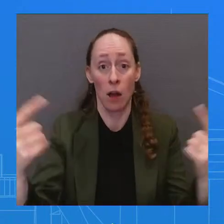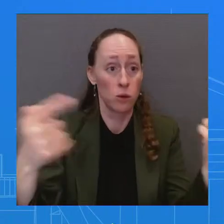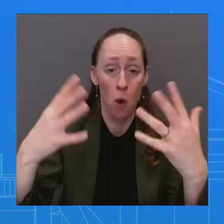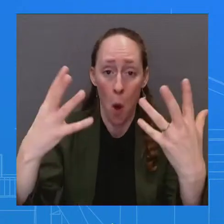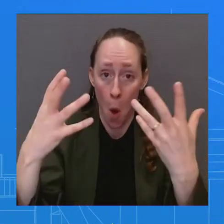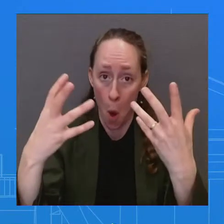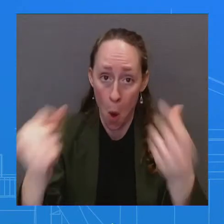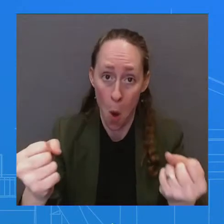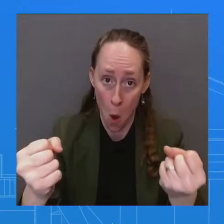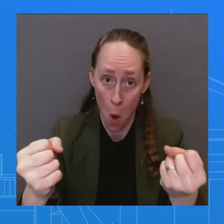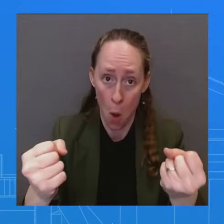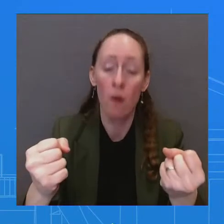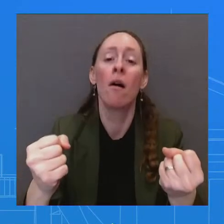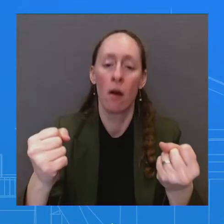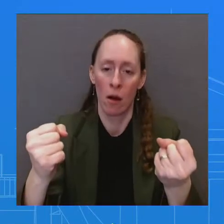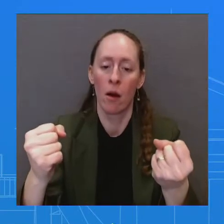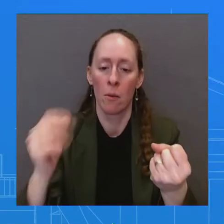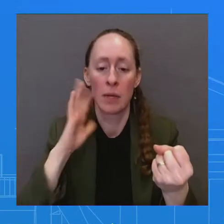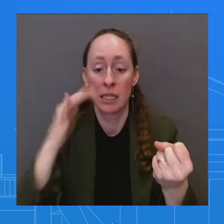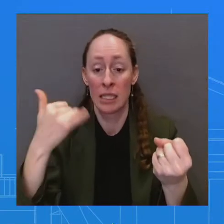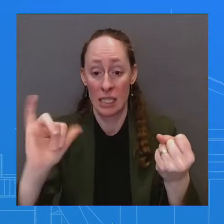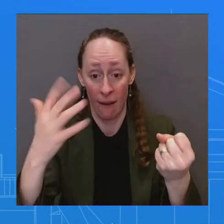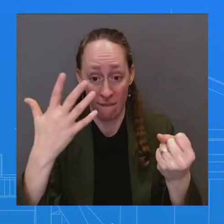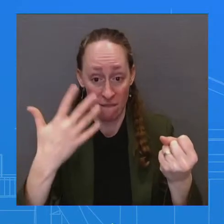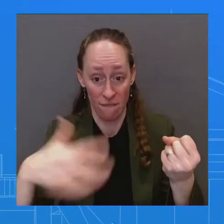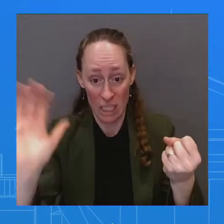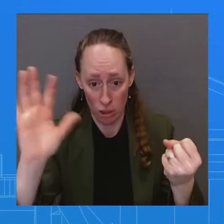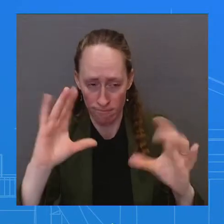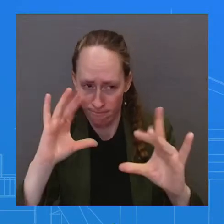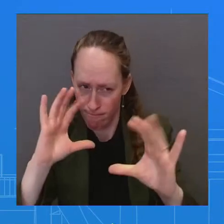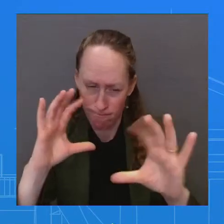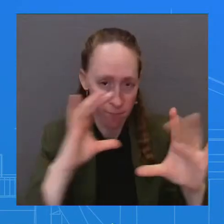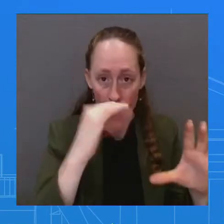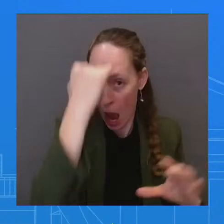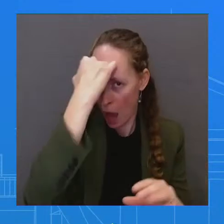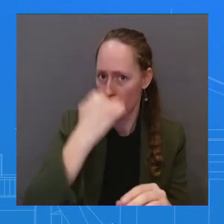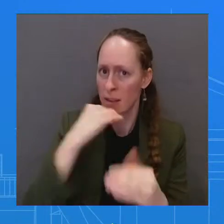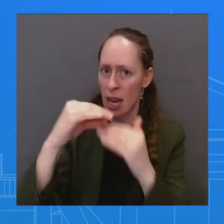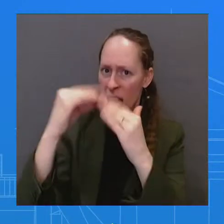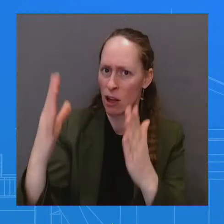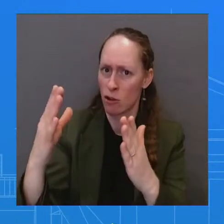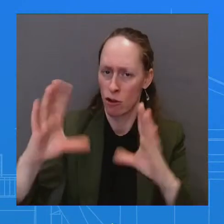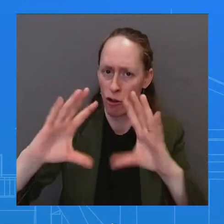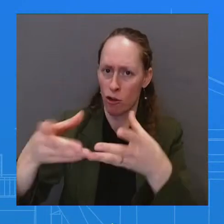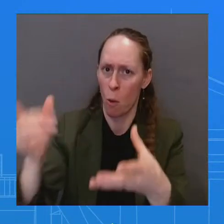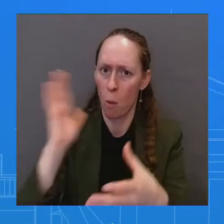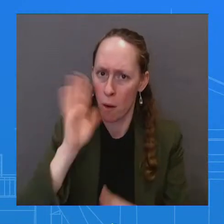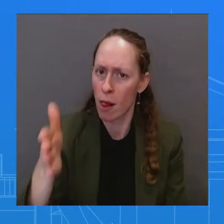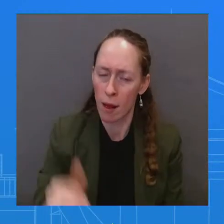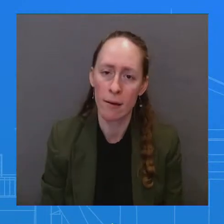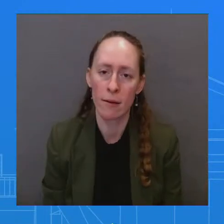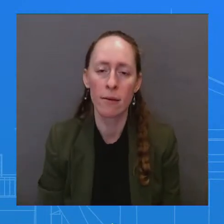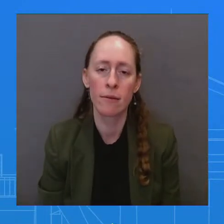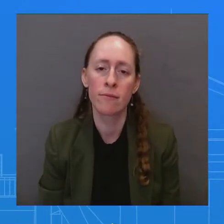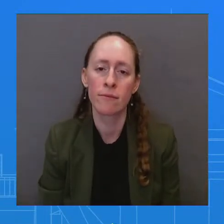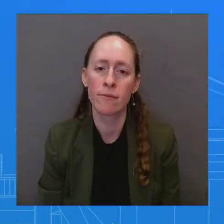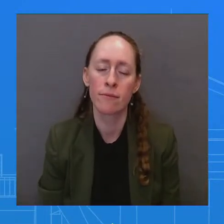are still being held hostage? And do you have proof of life? We think the number is -- well, it's less than ten.